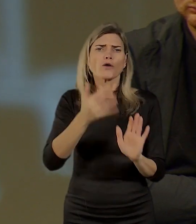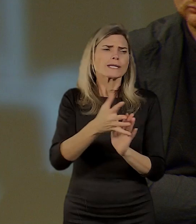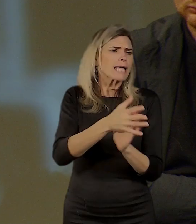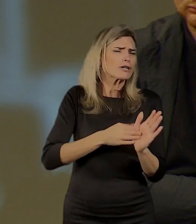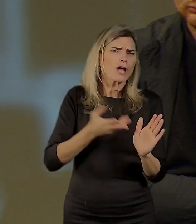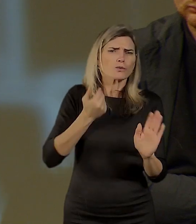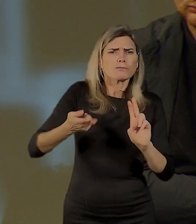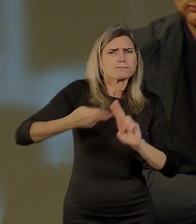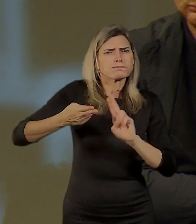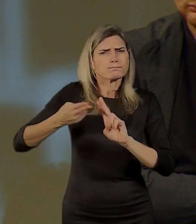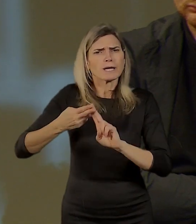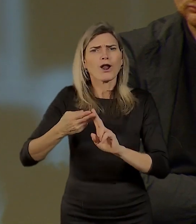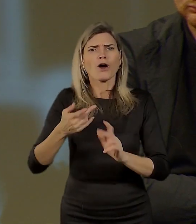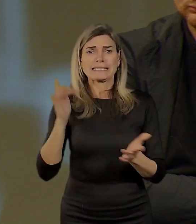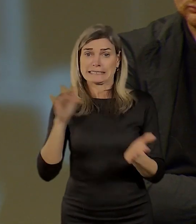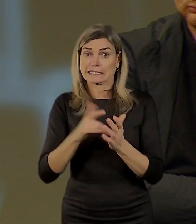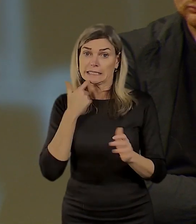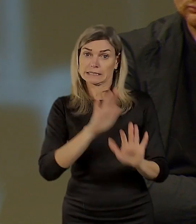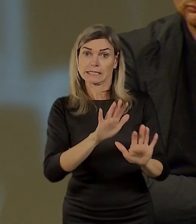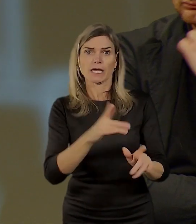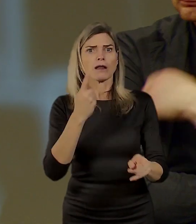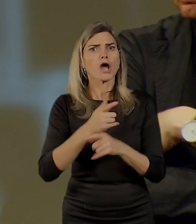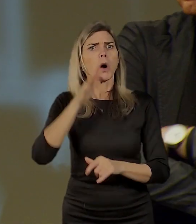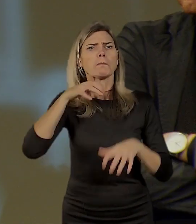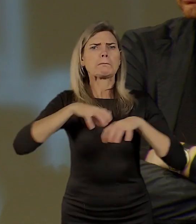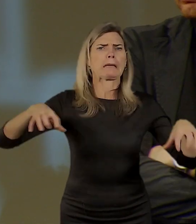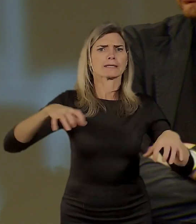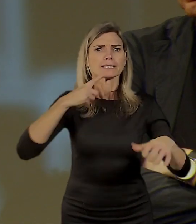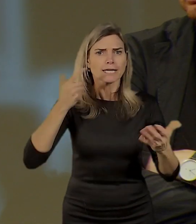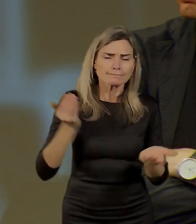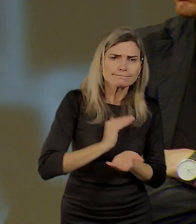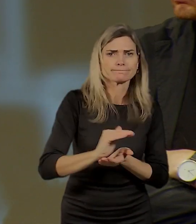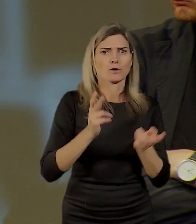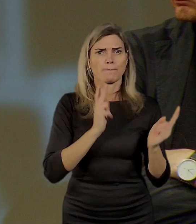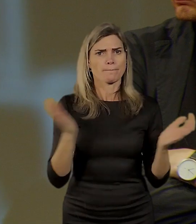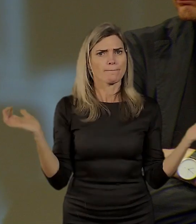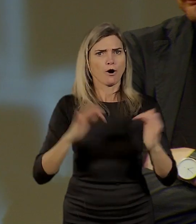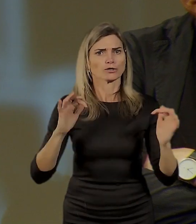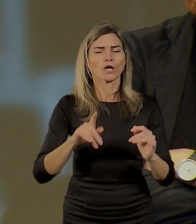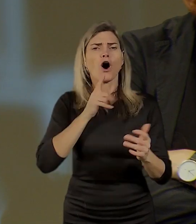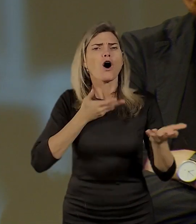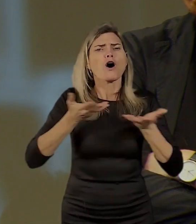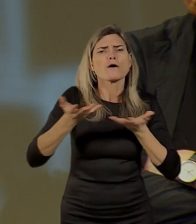It is classified as code F, which suits it the whole time. The only thing is